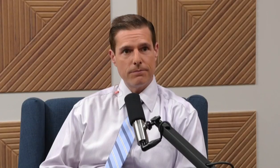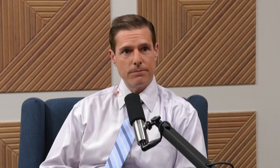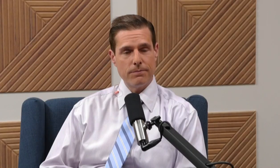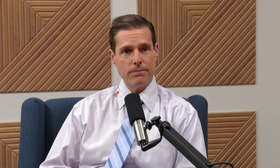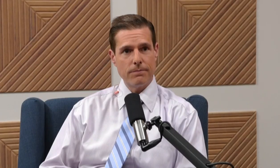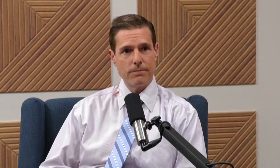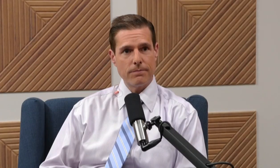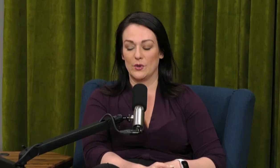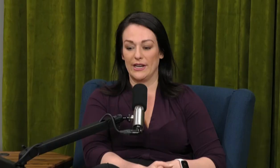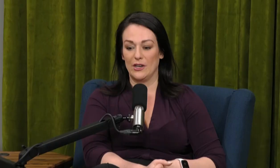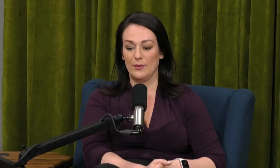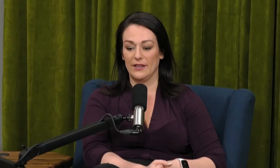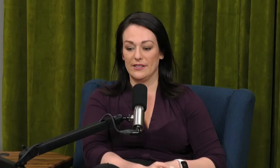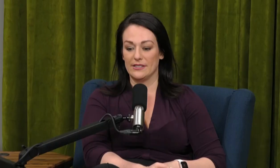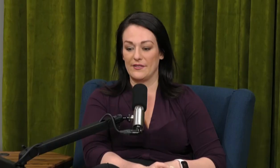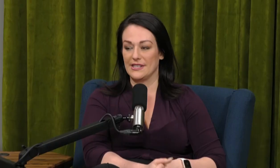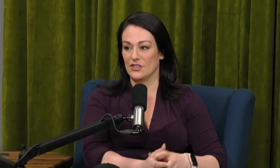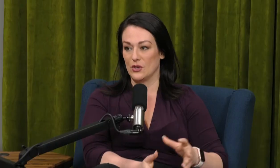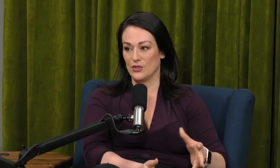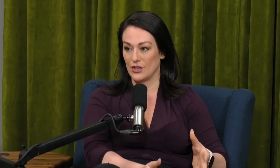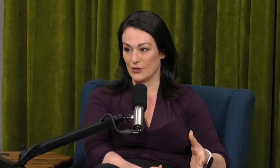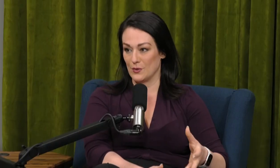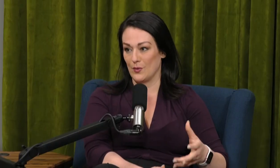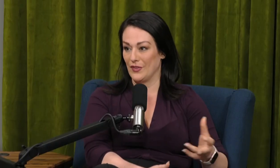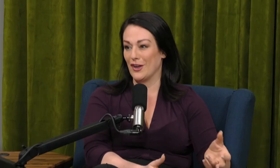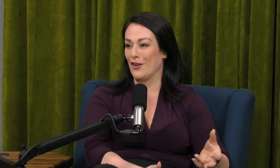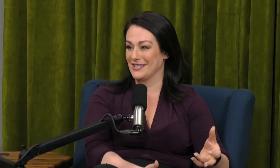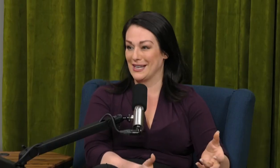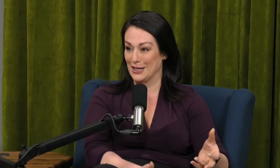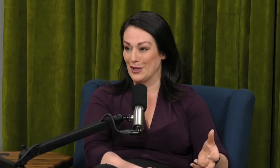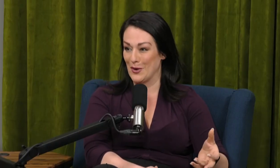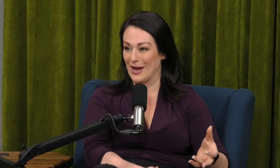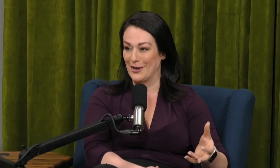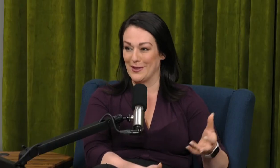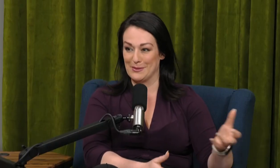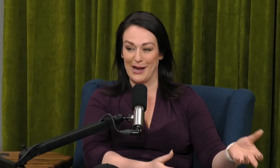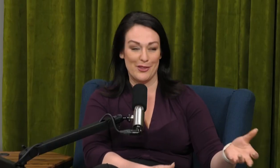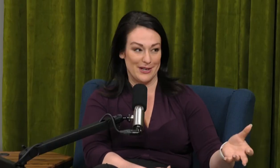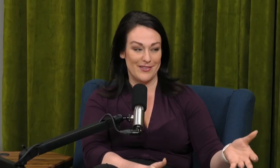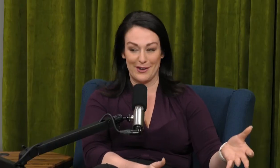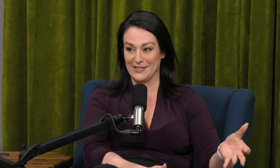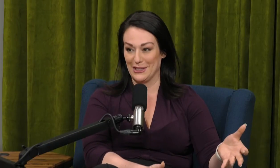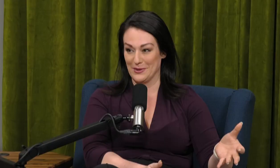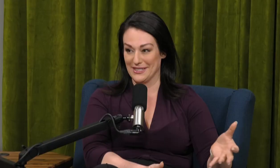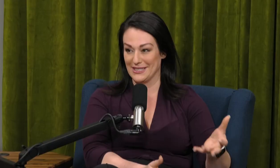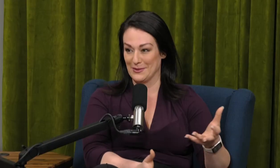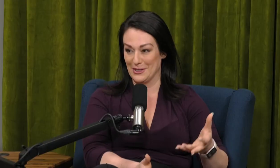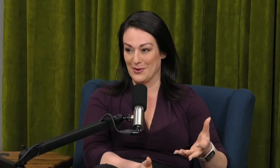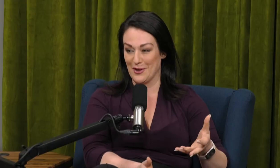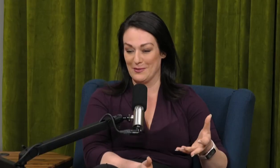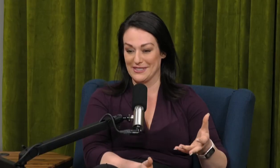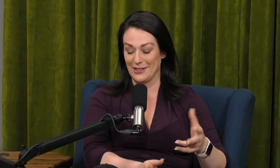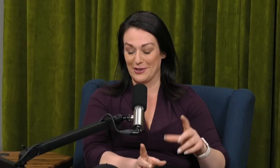I'm glad you brought up that tornado because, obviously, the show starts with what they call a cyclone. I know that's bothering a lot of St. Louisans because we don't call them a cyclone.